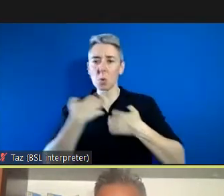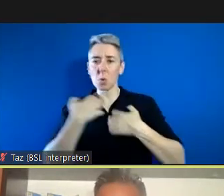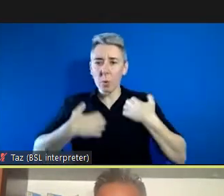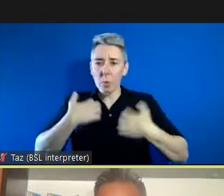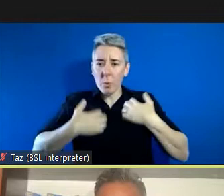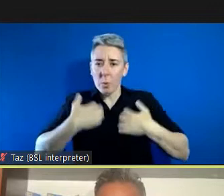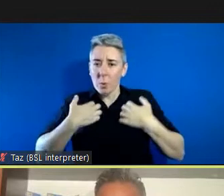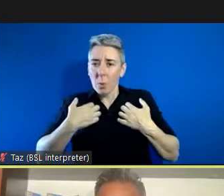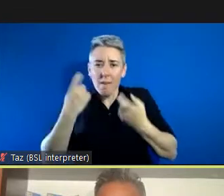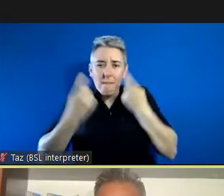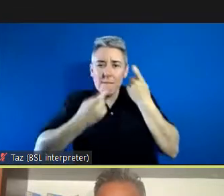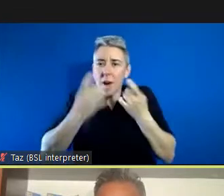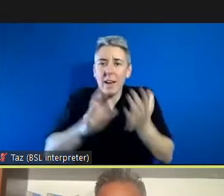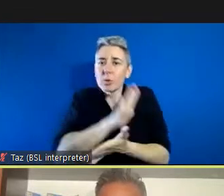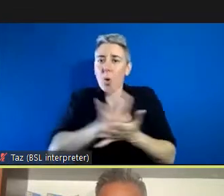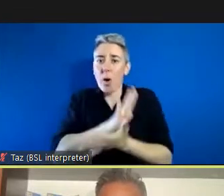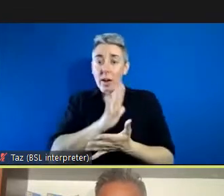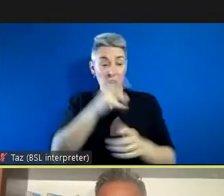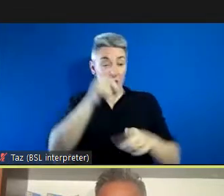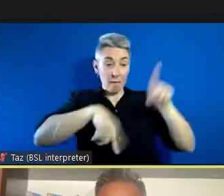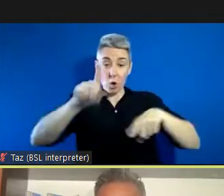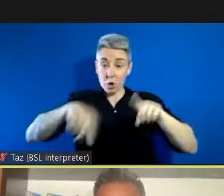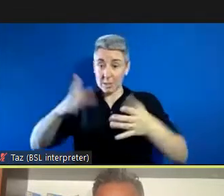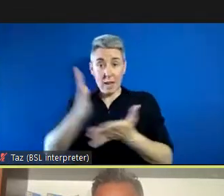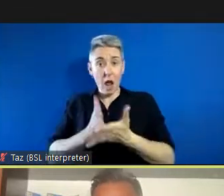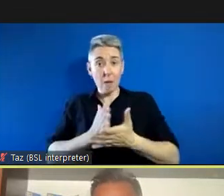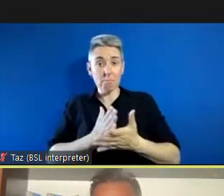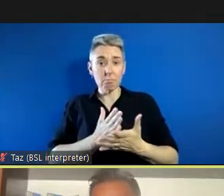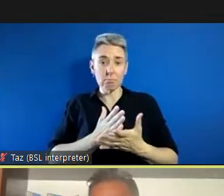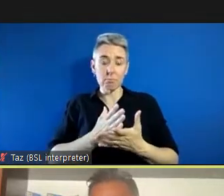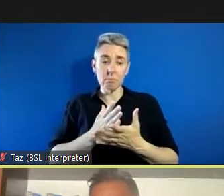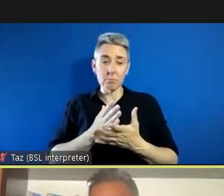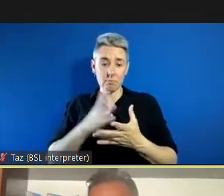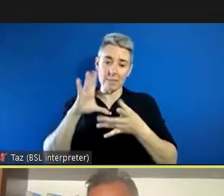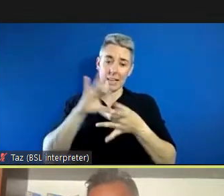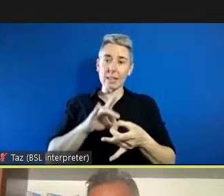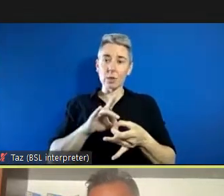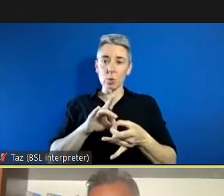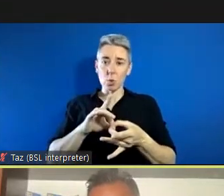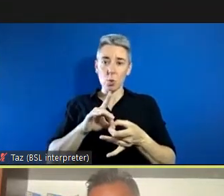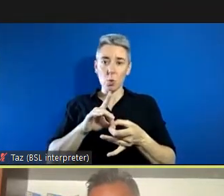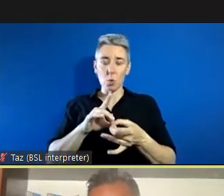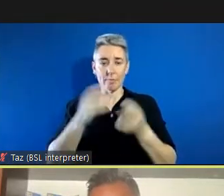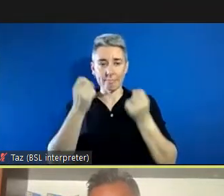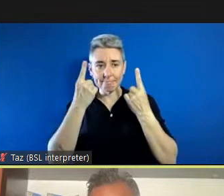as well. The diversity is about recognising that we have to dismantle structural inequality, that